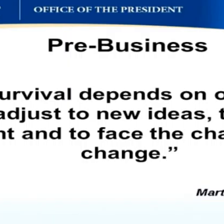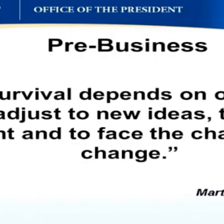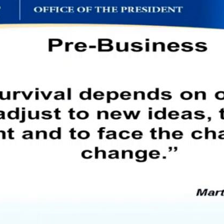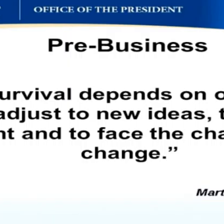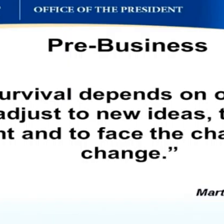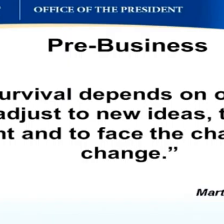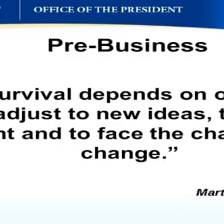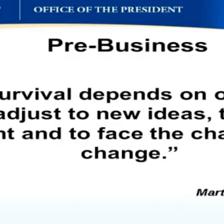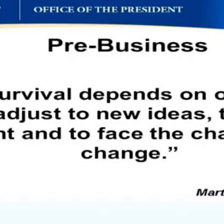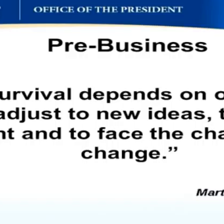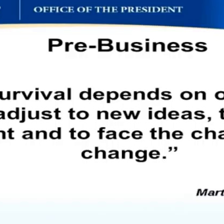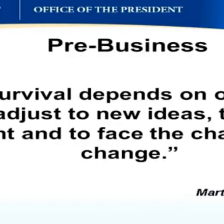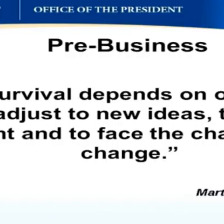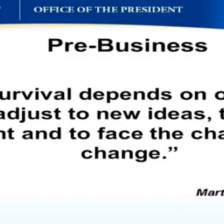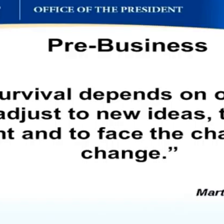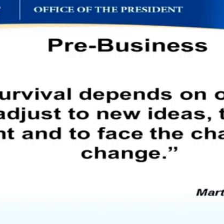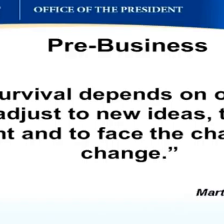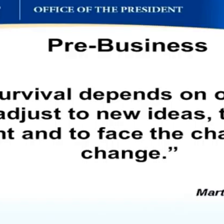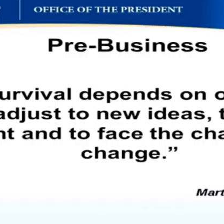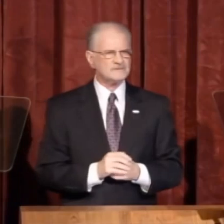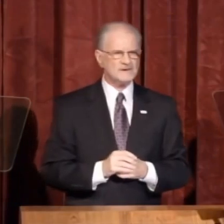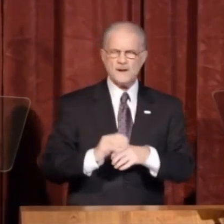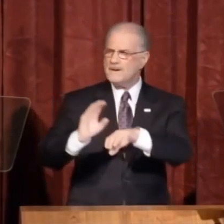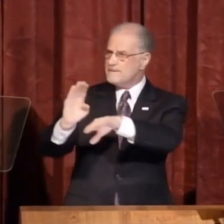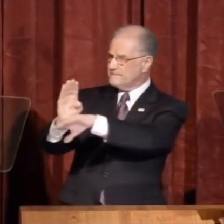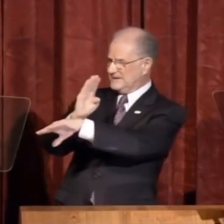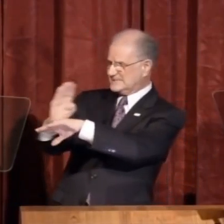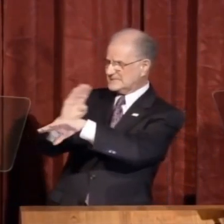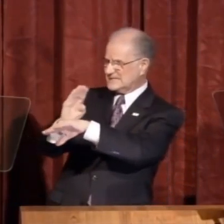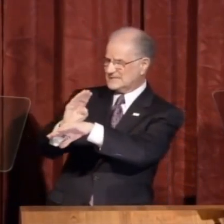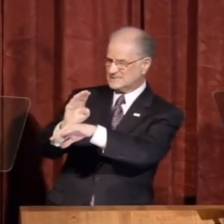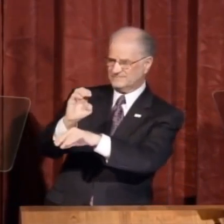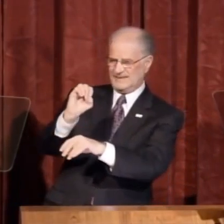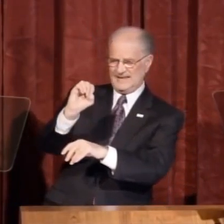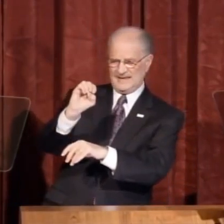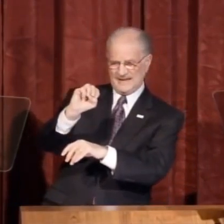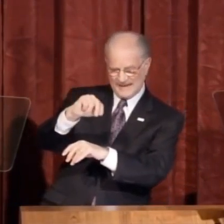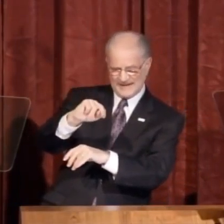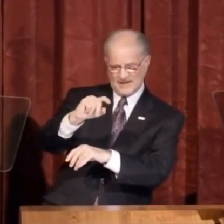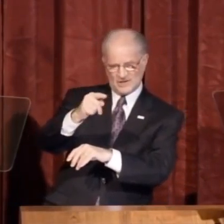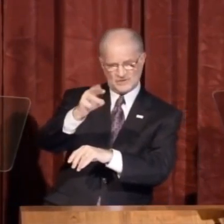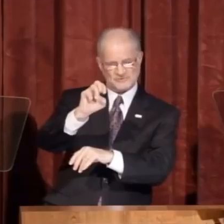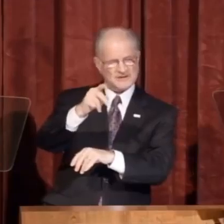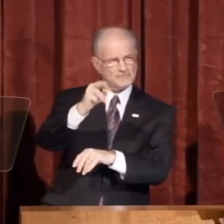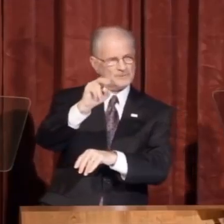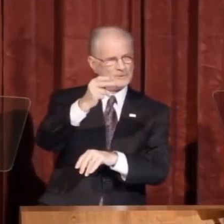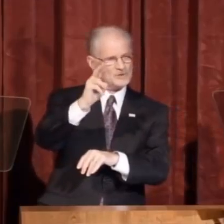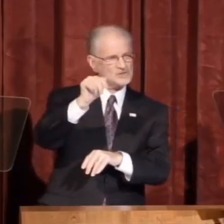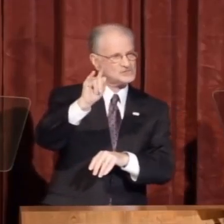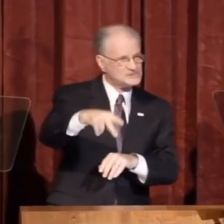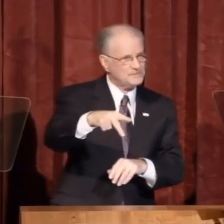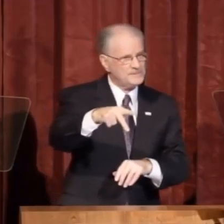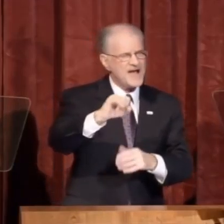But there is change coming. Gallaudet has been working as a partner with three other institutions